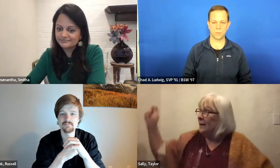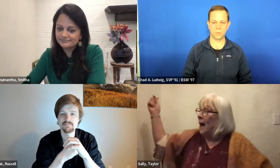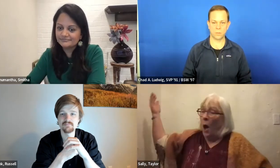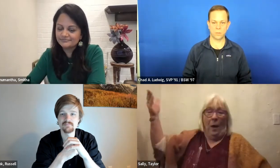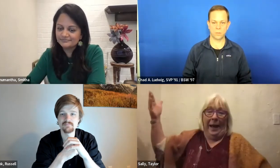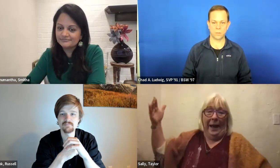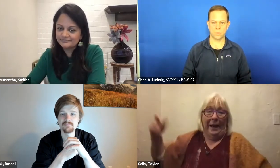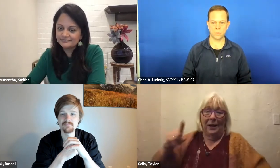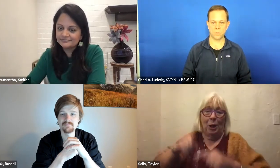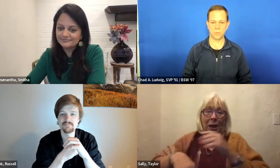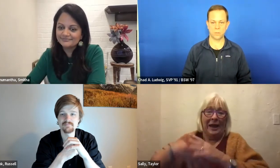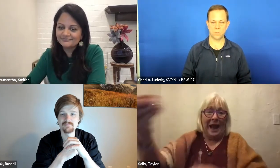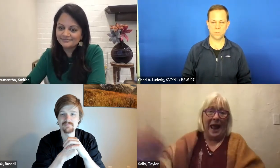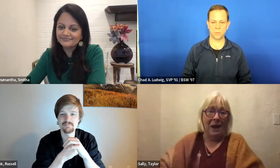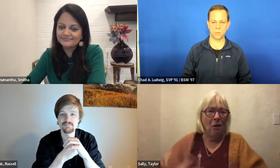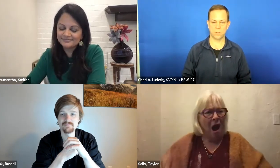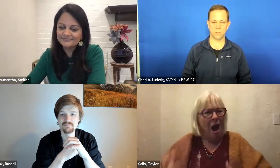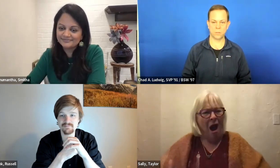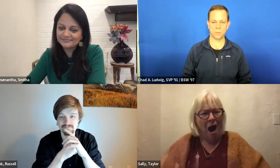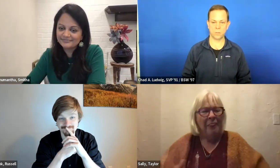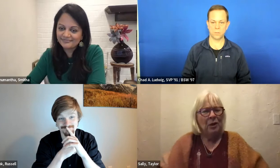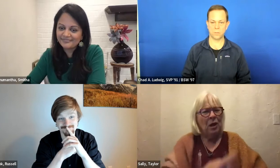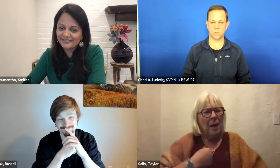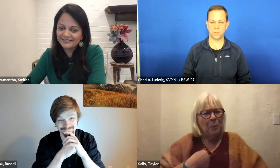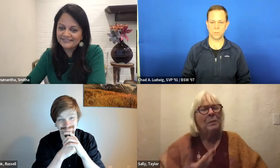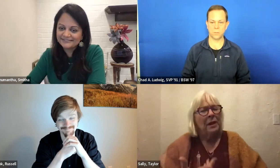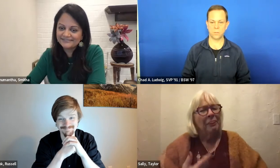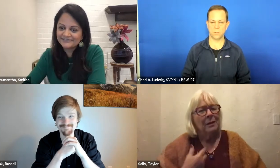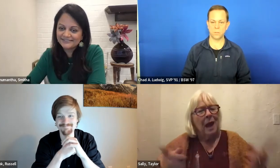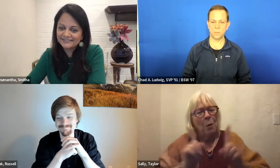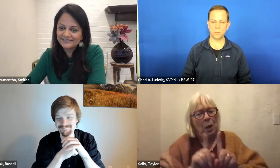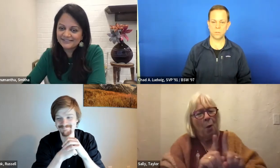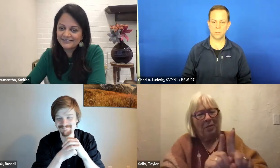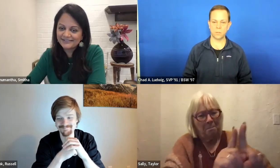You know, I had to lock it with a key and then hide the key so he couldn't leave the house,